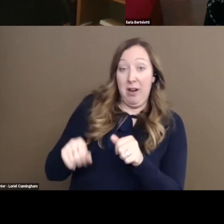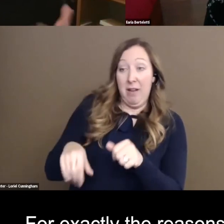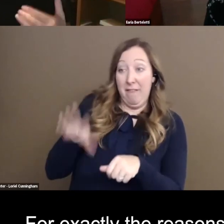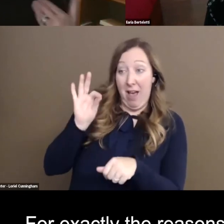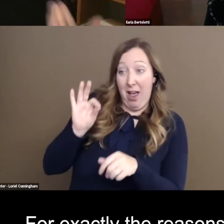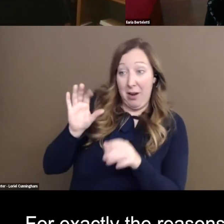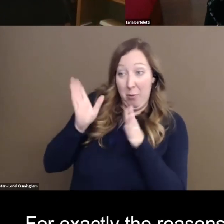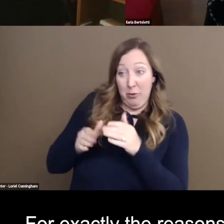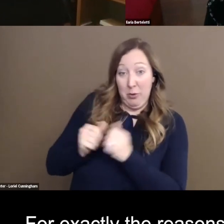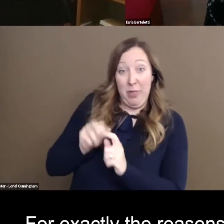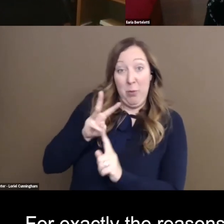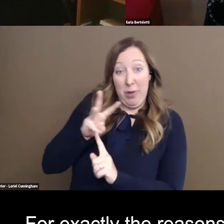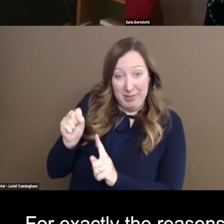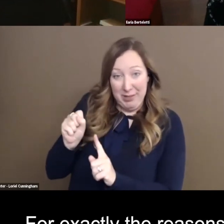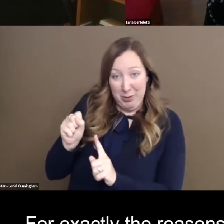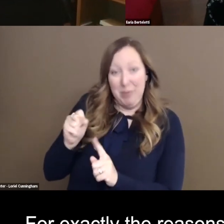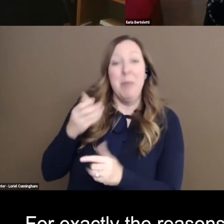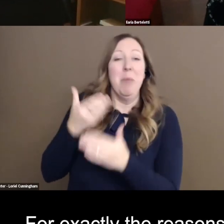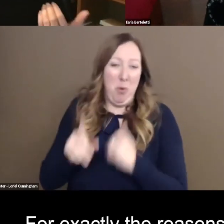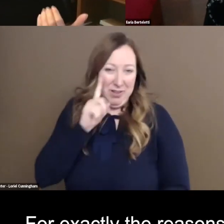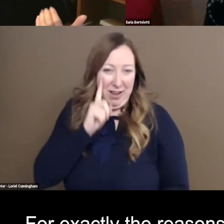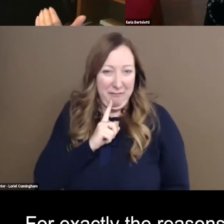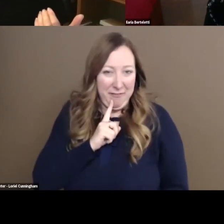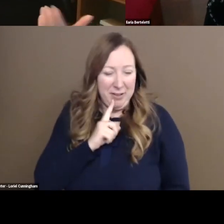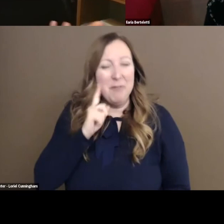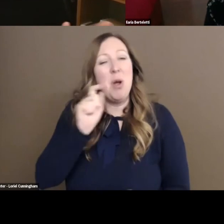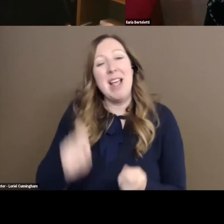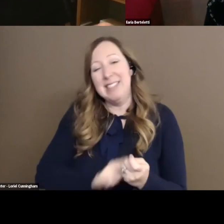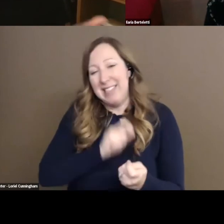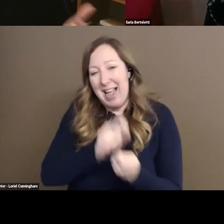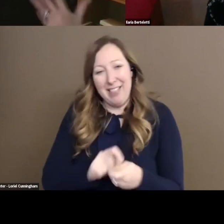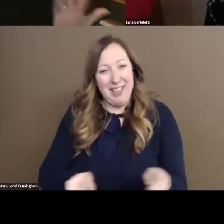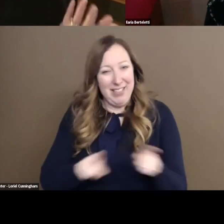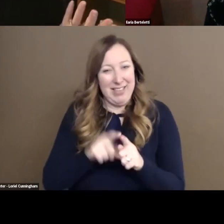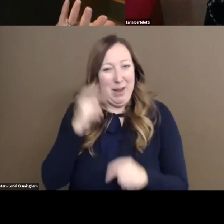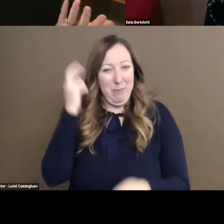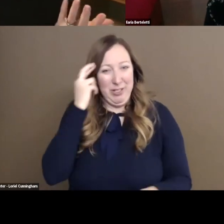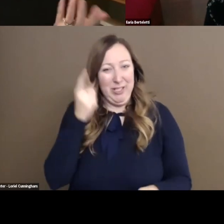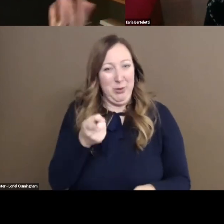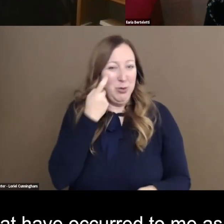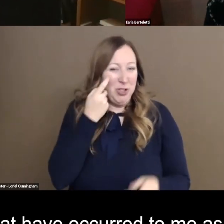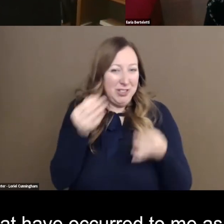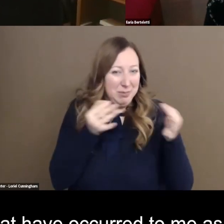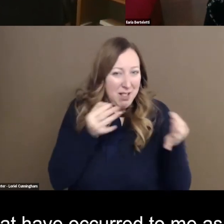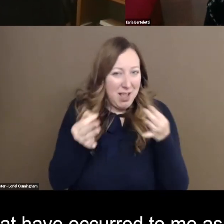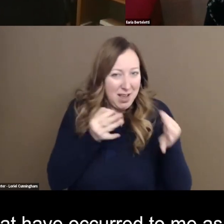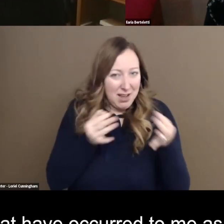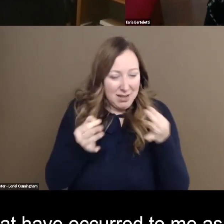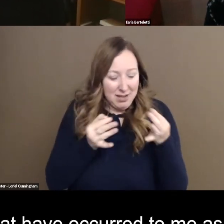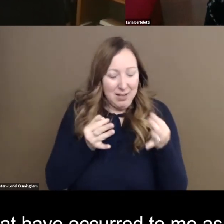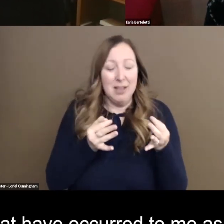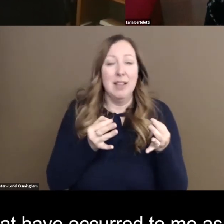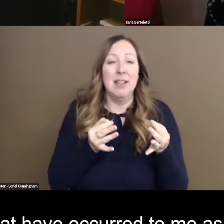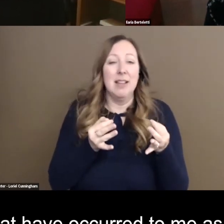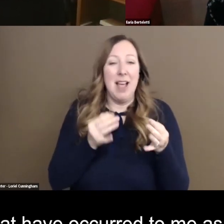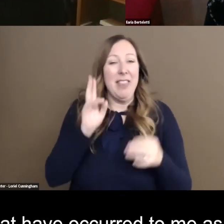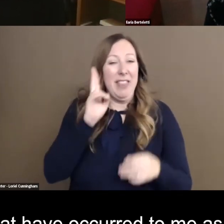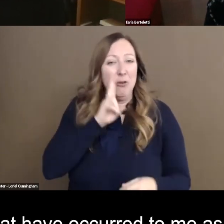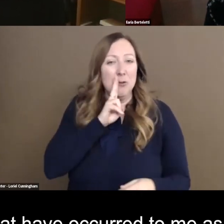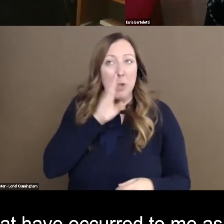for exactly the reasons that you're thinking about and exactly the reasons of course that have occurred to me as well i think it'd be a fascinating